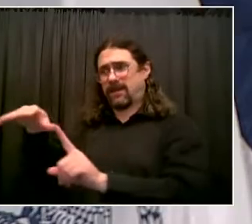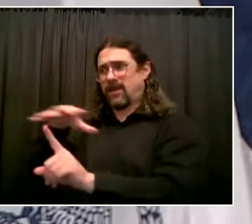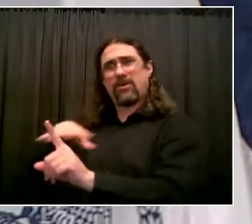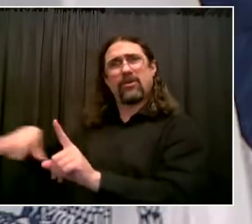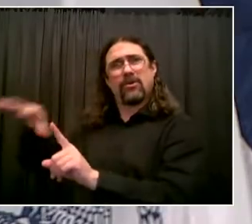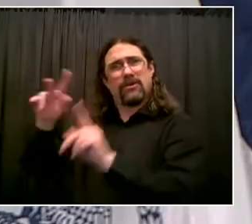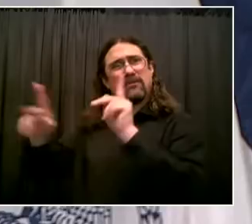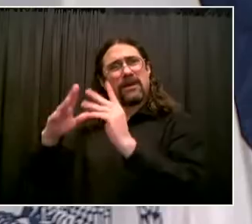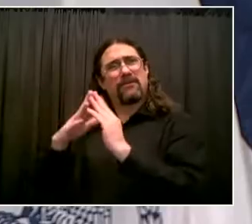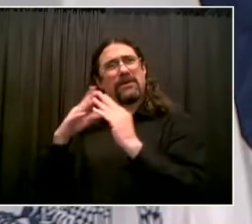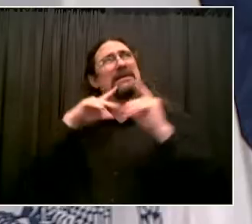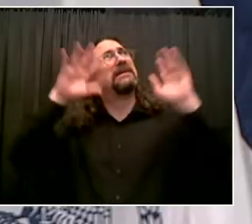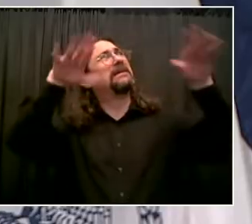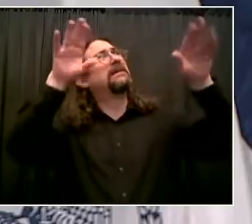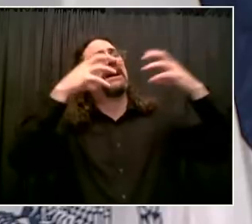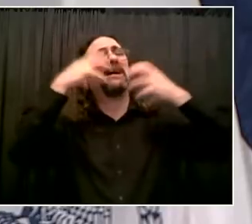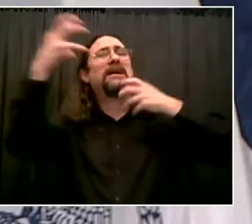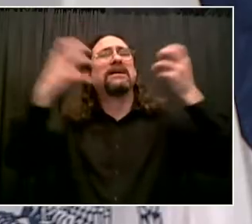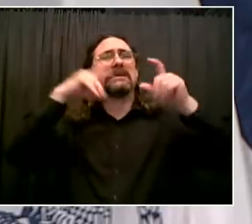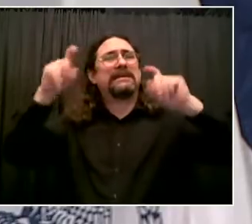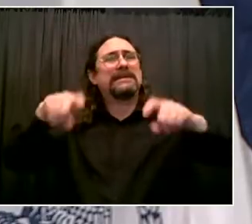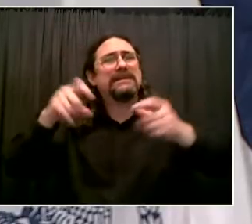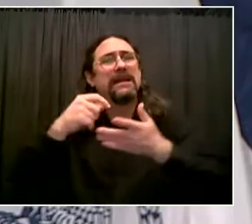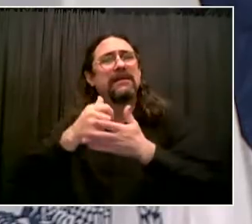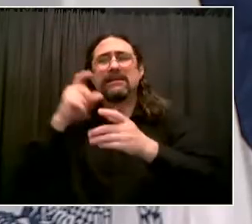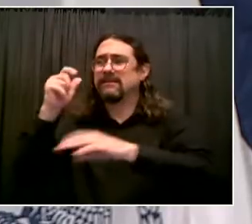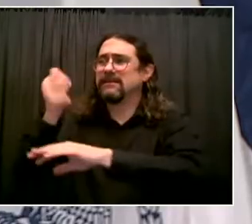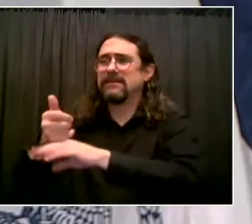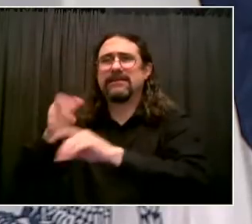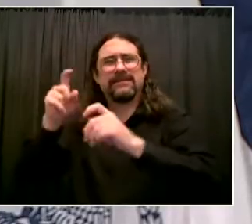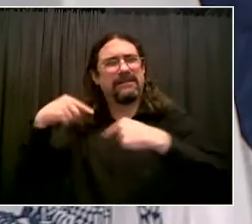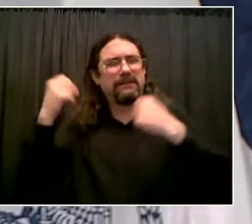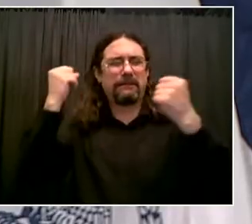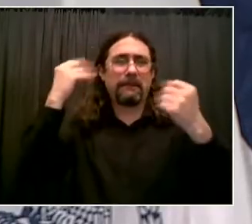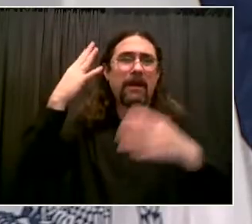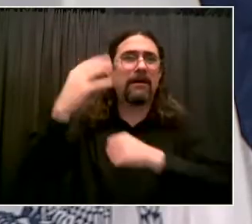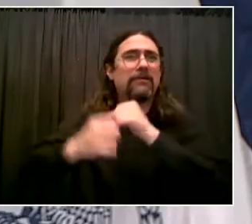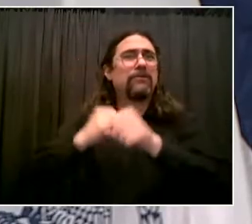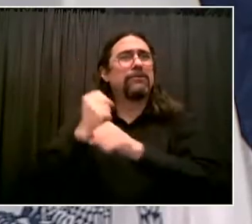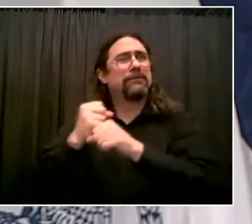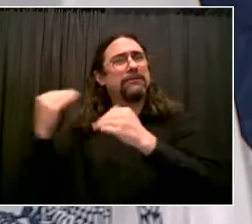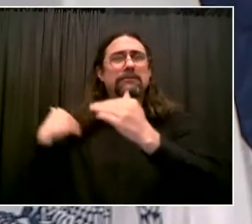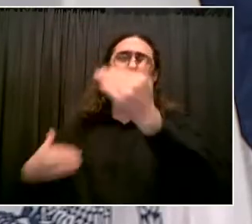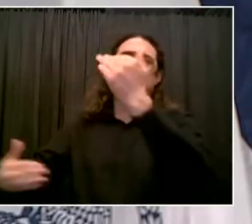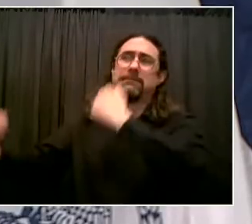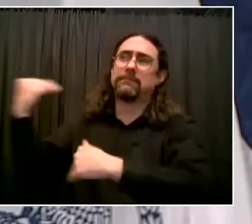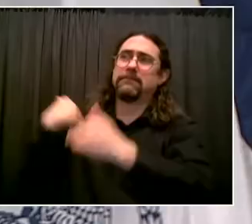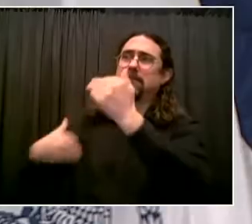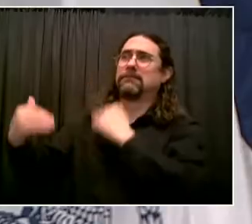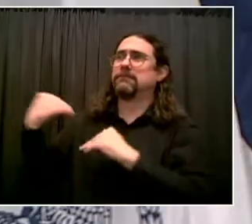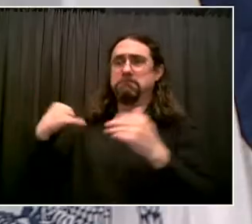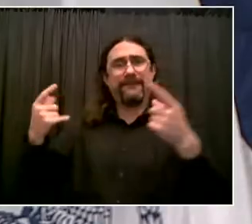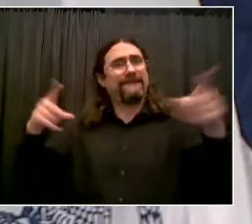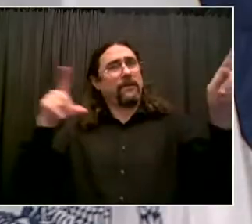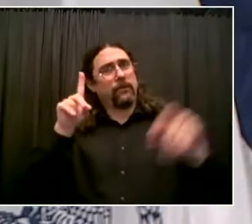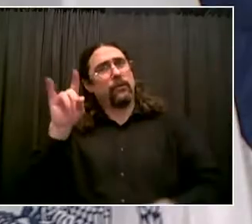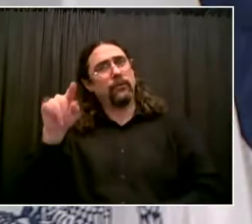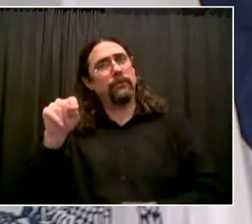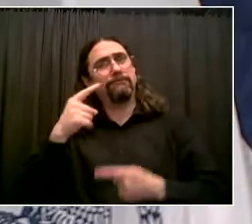COMMUNITY ASKED FOR AND WE HAD